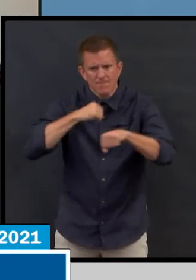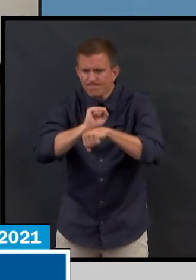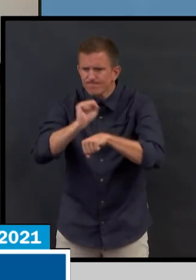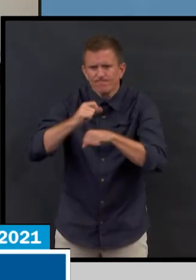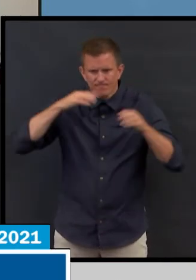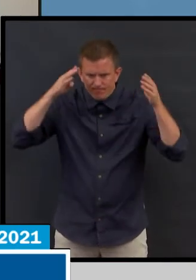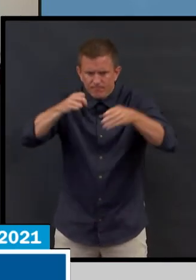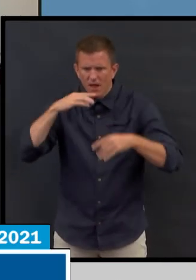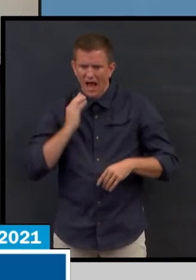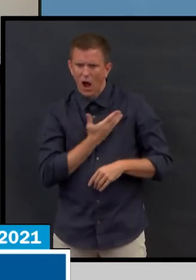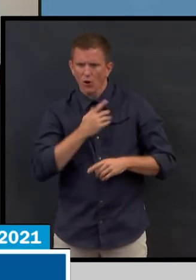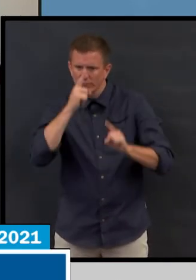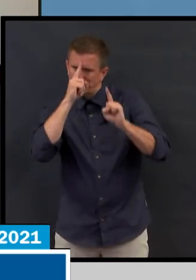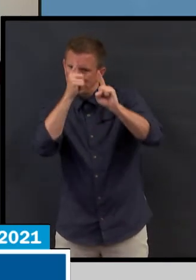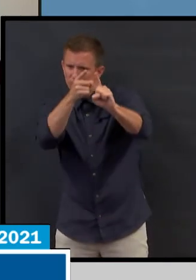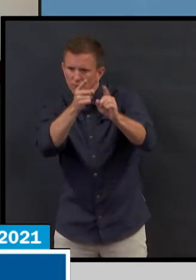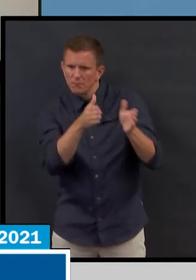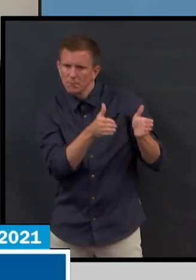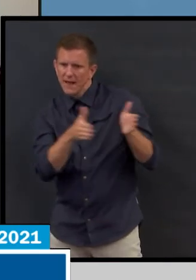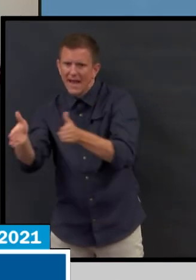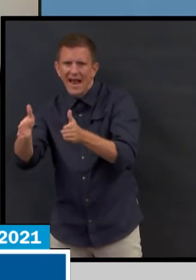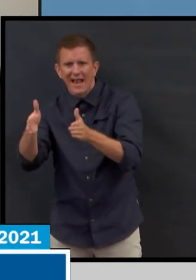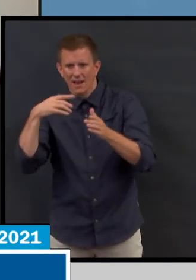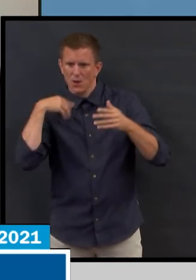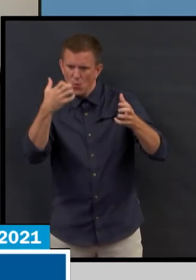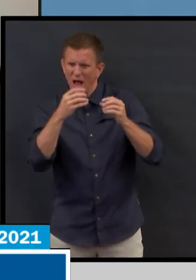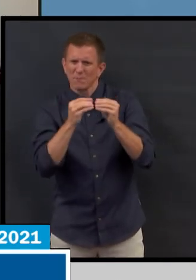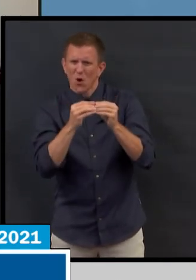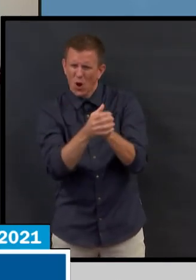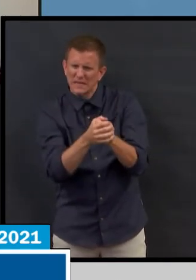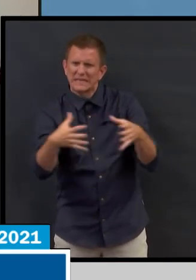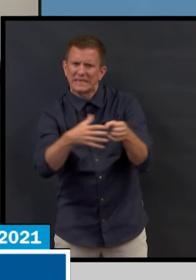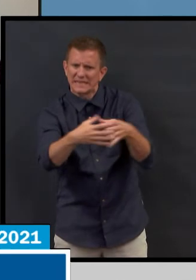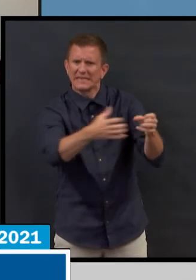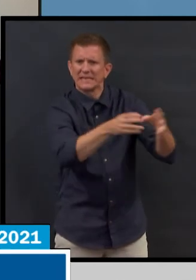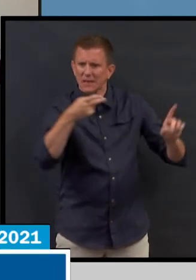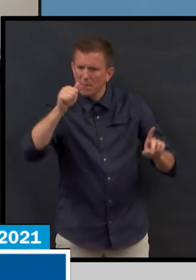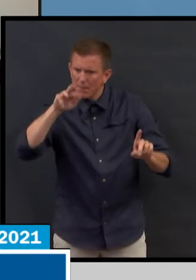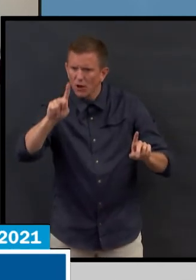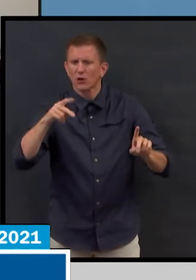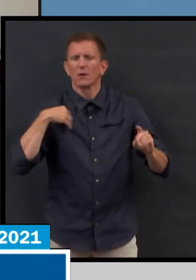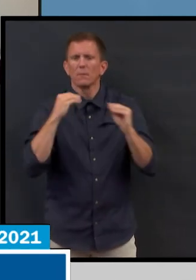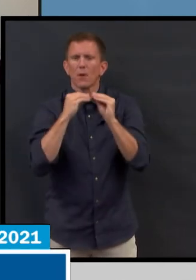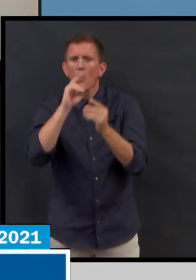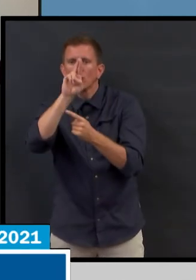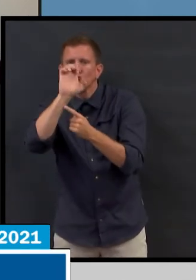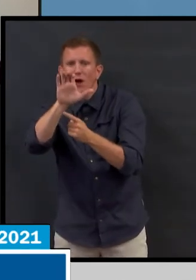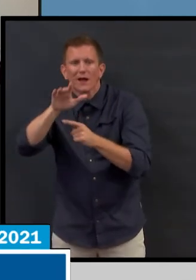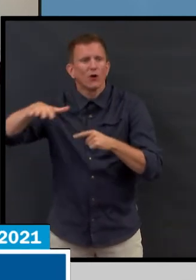this plan uh kind of includes uh more of a focus on ensuring that all residents are within a